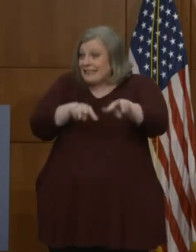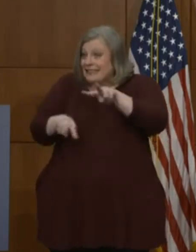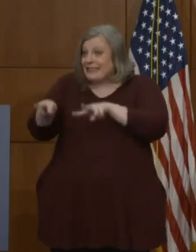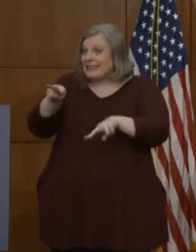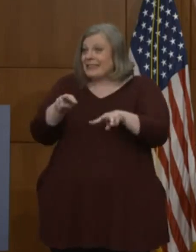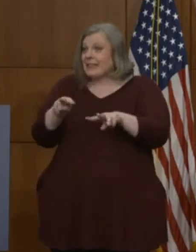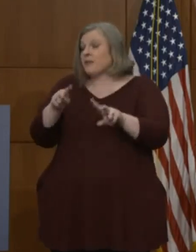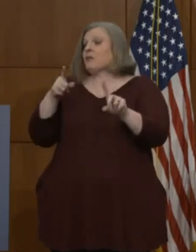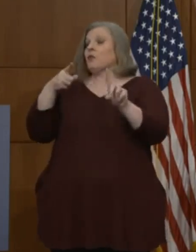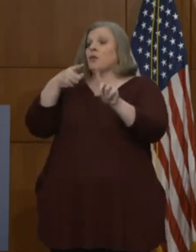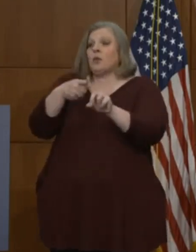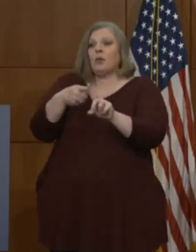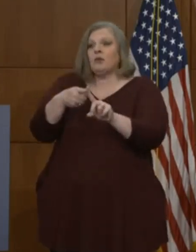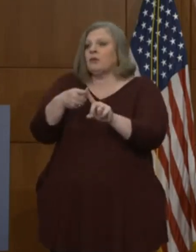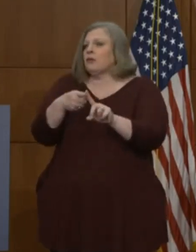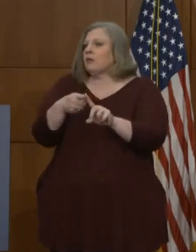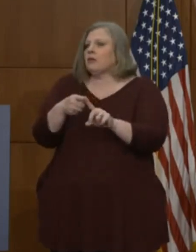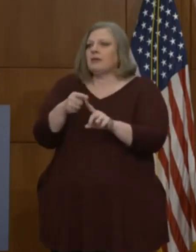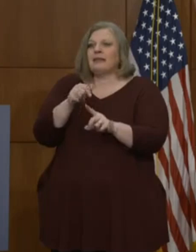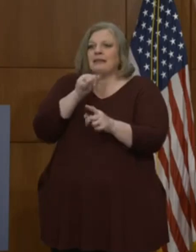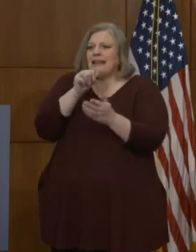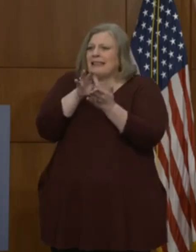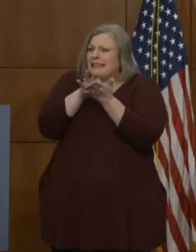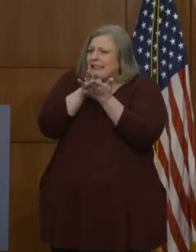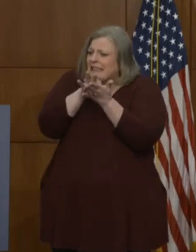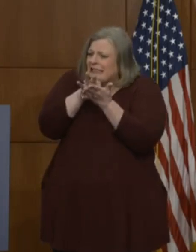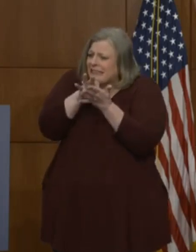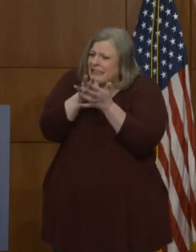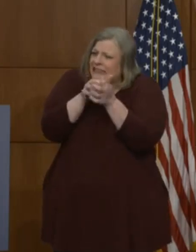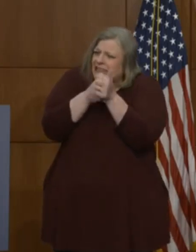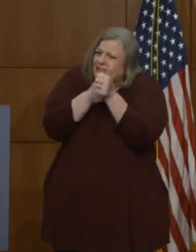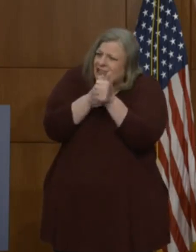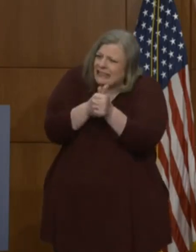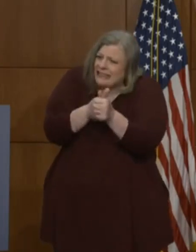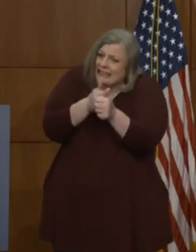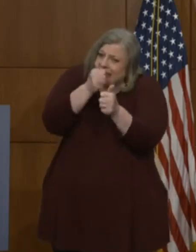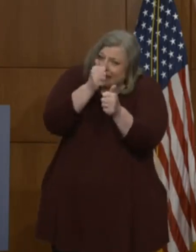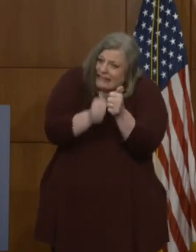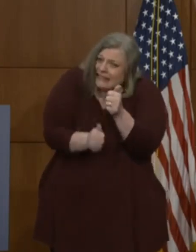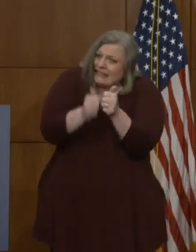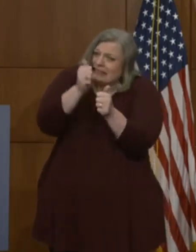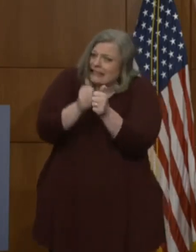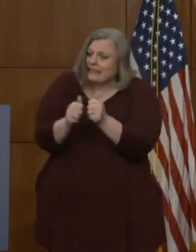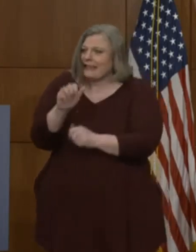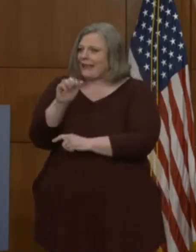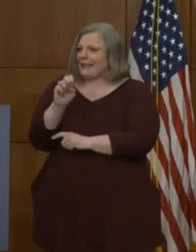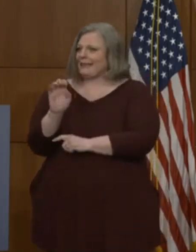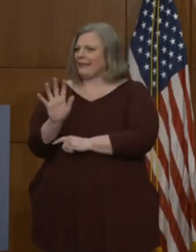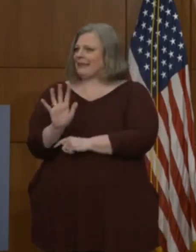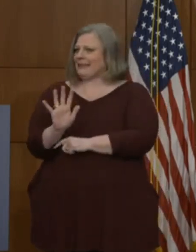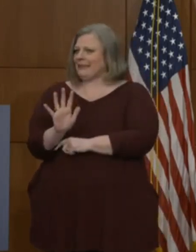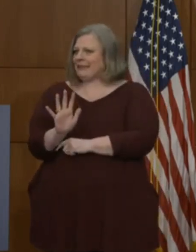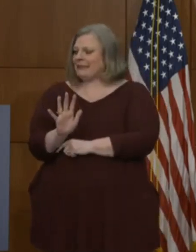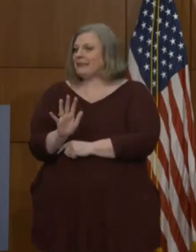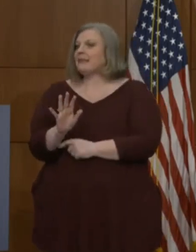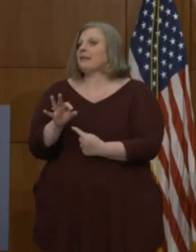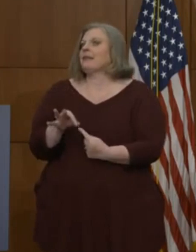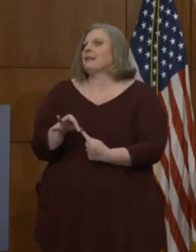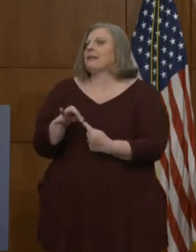SURVEILLANCE IS THAT. OUT IT’S NOT INTENDED TO COUNT. EVERY NOT INTENDED TO COUNT. EVERY SINGLE SOLITARY CASE PUBLIC SINGLE SOLITARY CASE PUBLIC HEALTH SURVEILLANCE ESPECIALLY